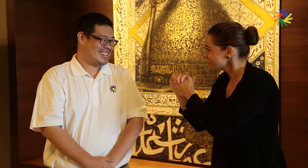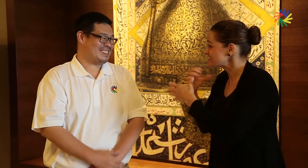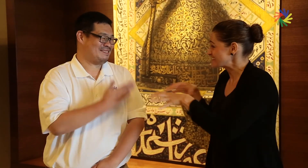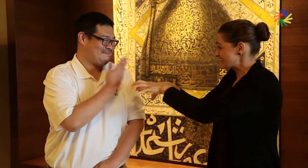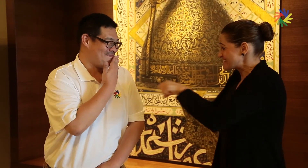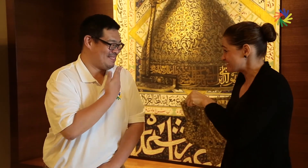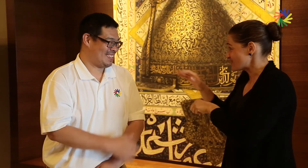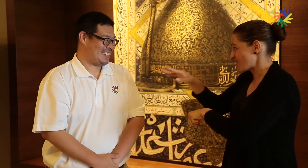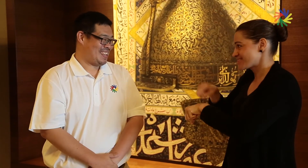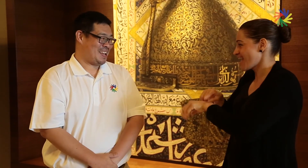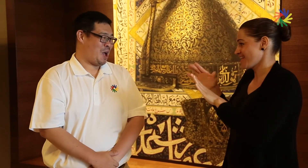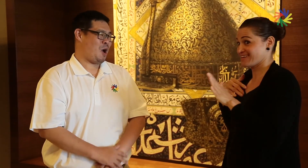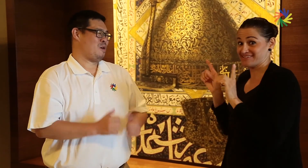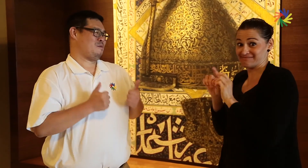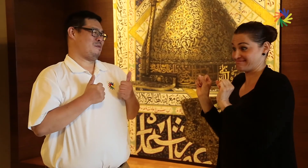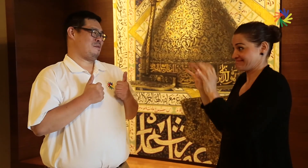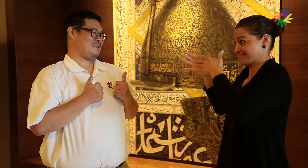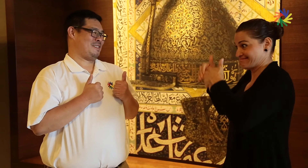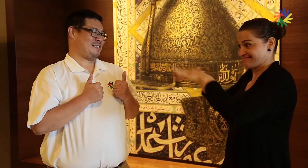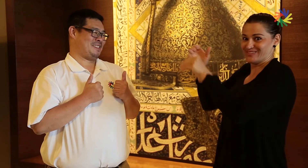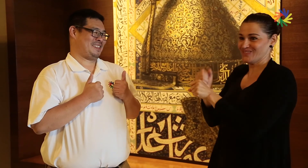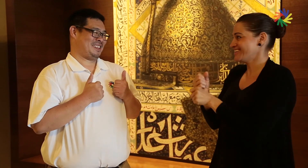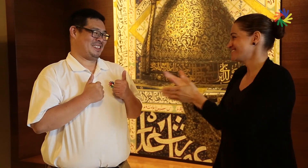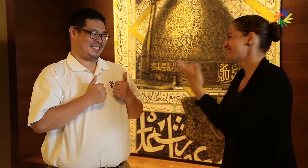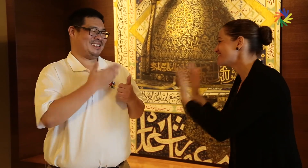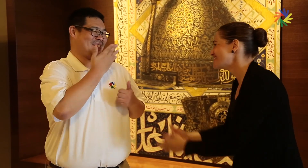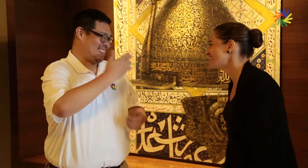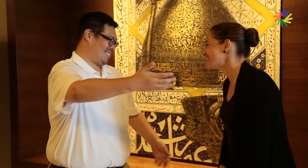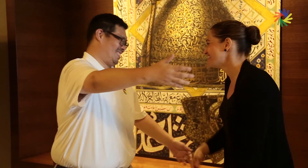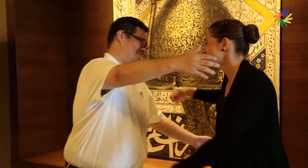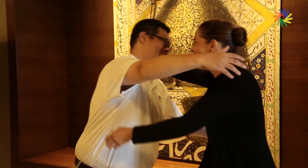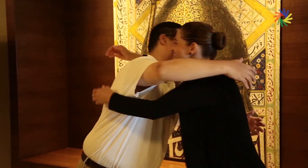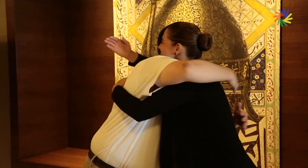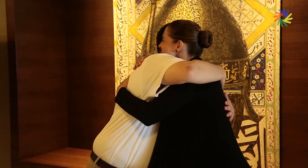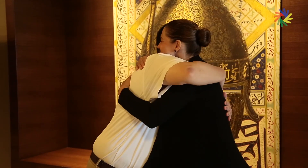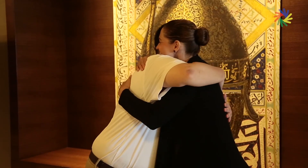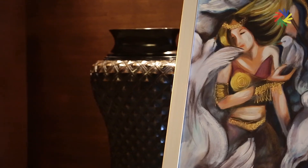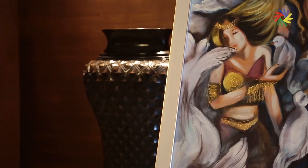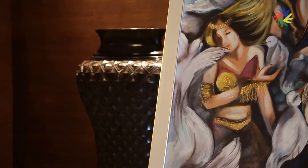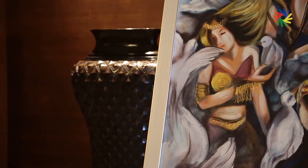and I better let you go. Thanks again.